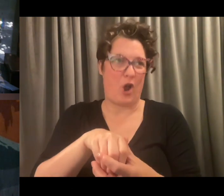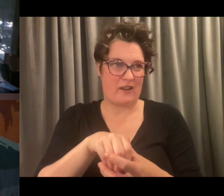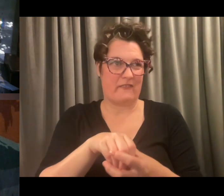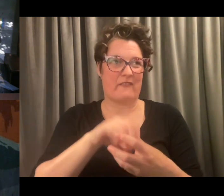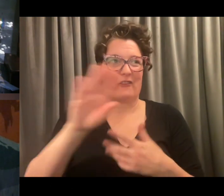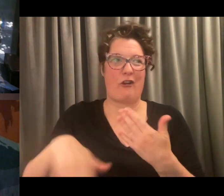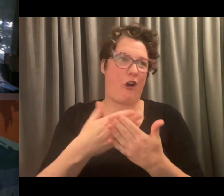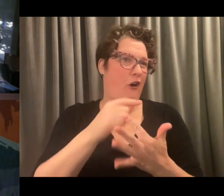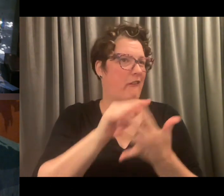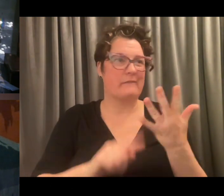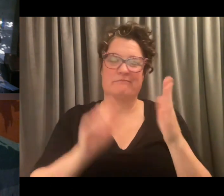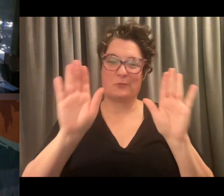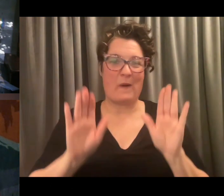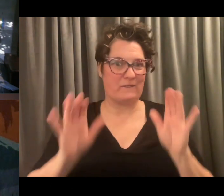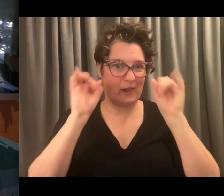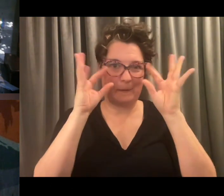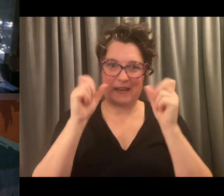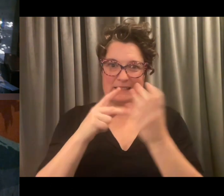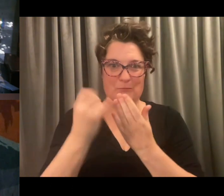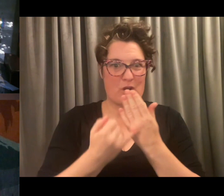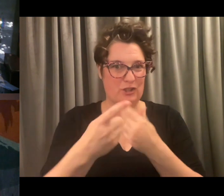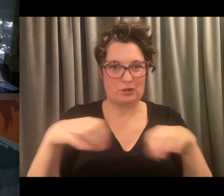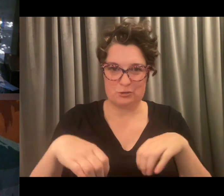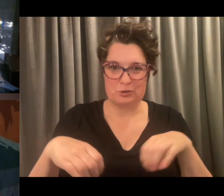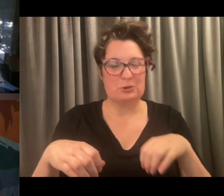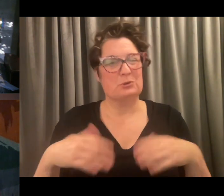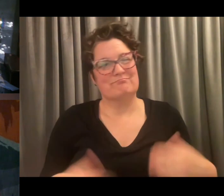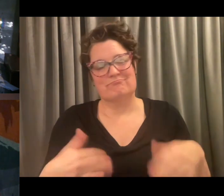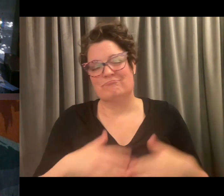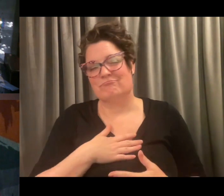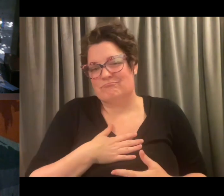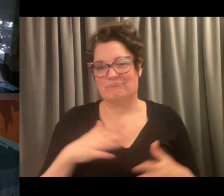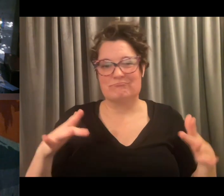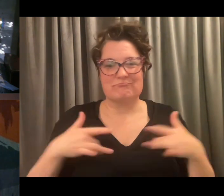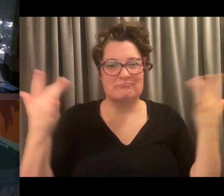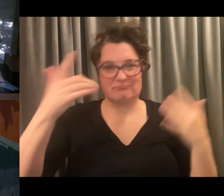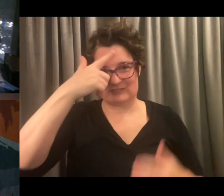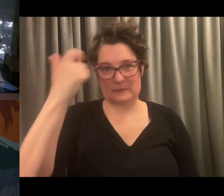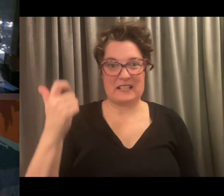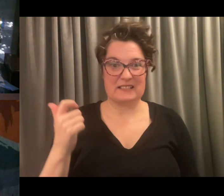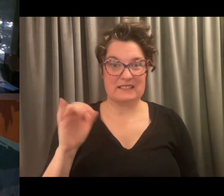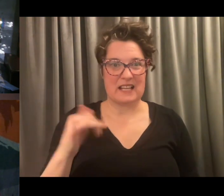It's, it's just been a delight because it's something where I was like, oh, I think I could do this. I can plug into this.